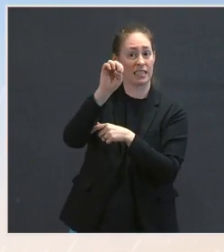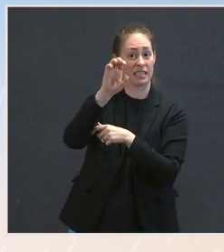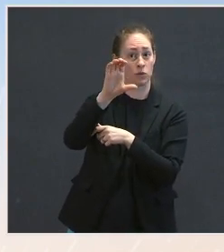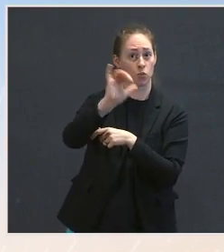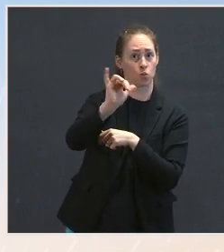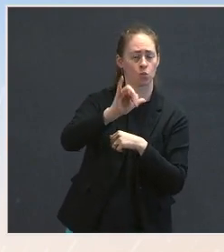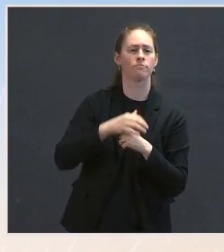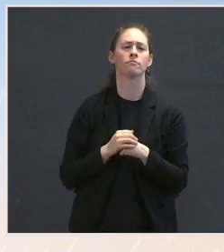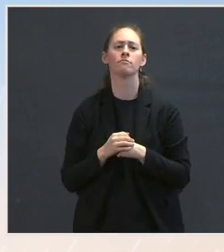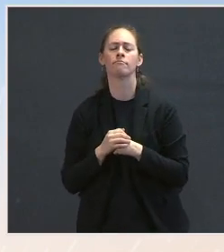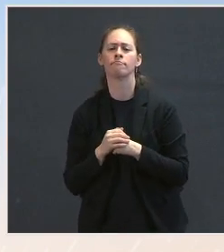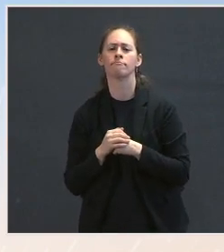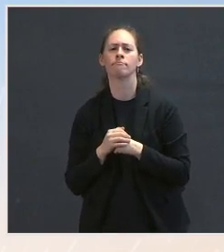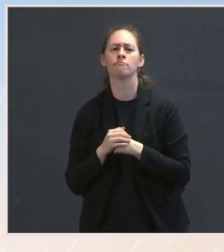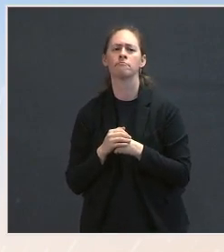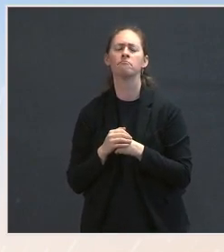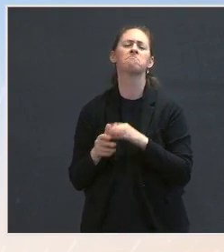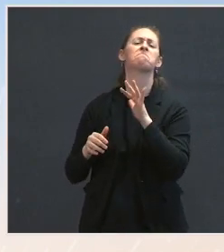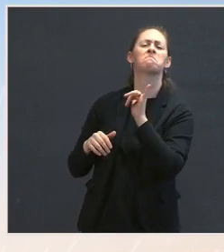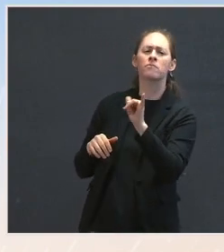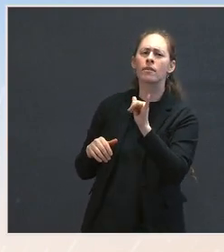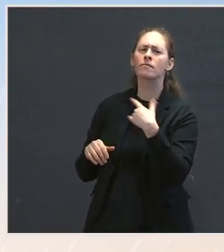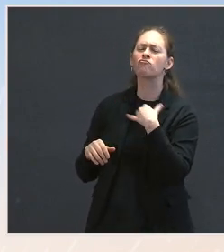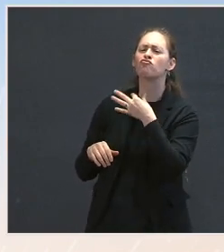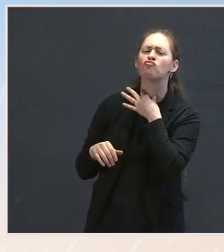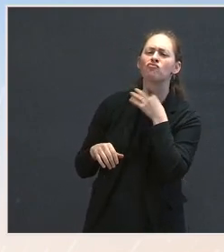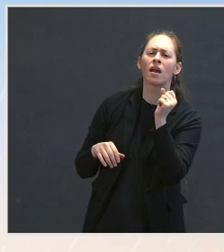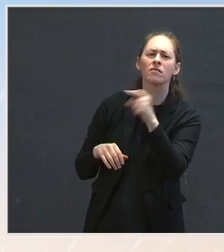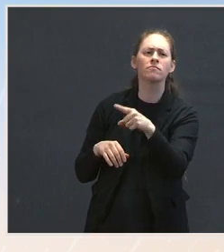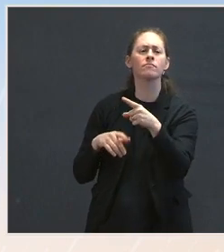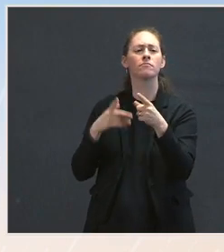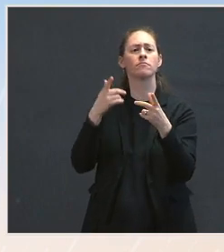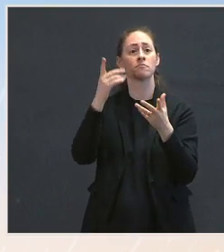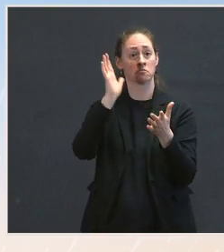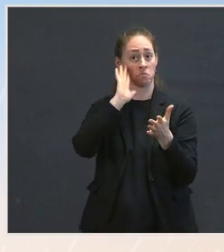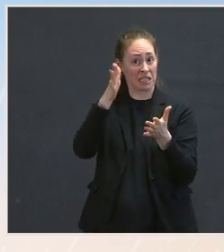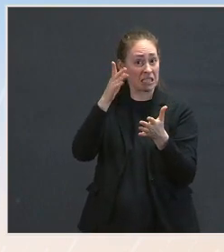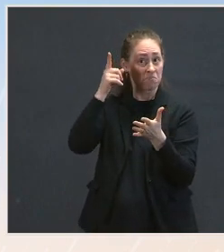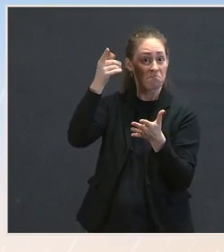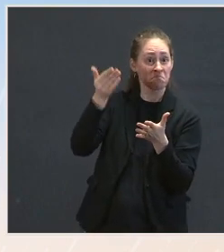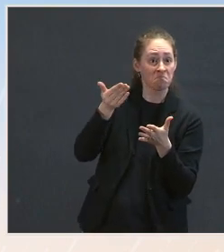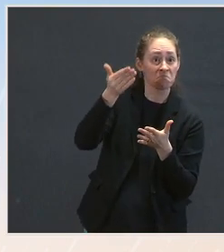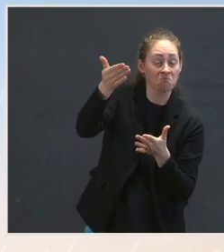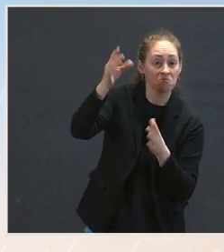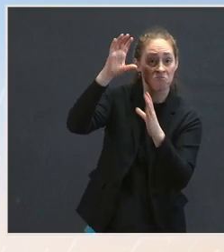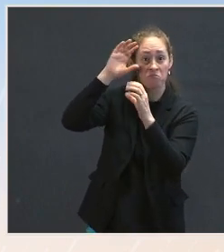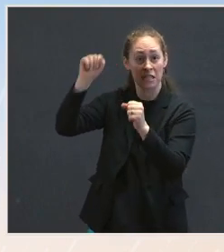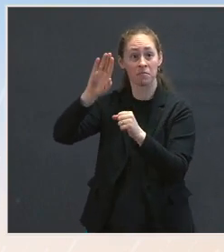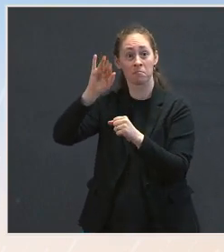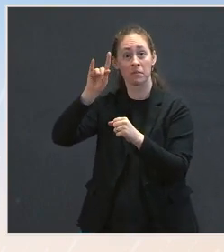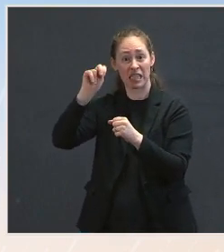and in charge of such a big state, will the President talk to him about these accusations from Democrats